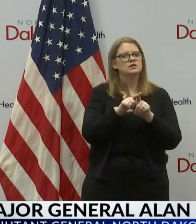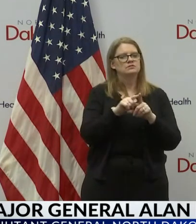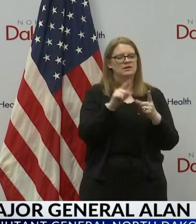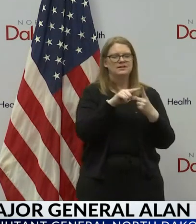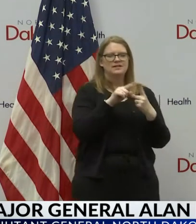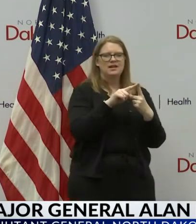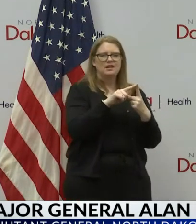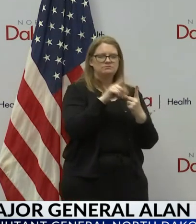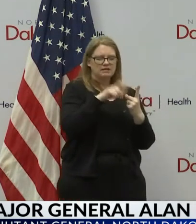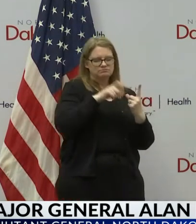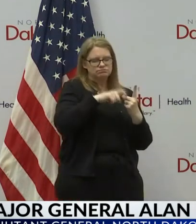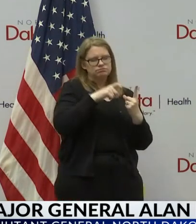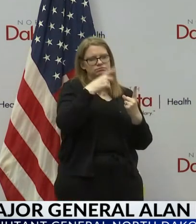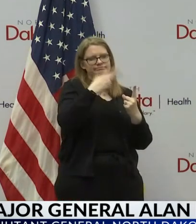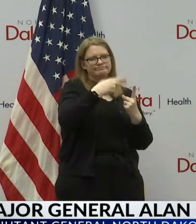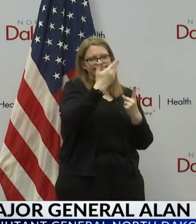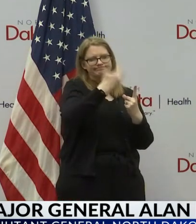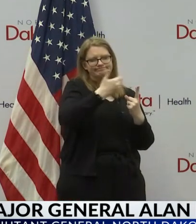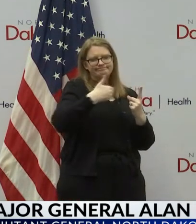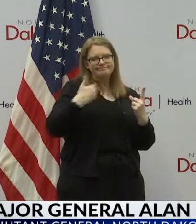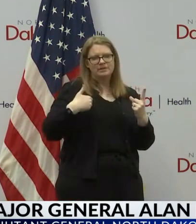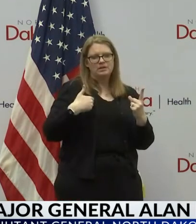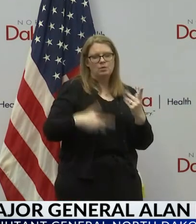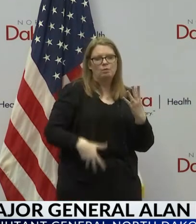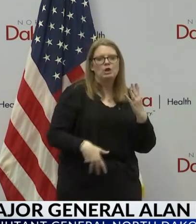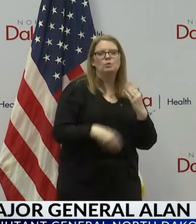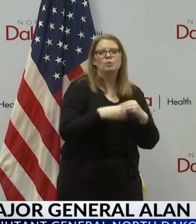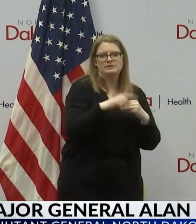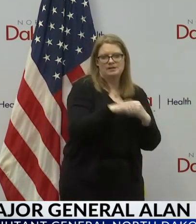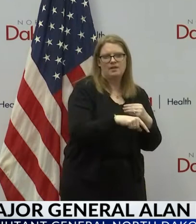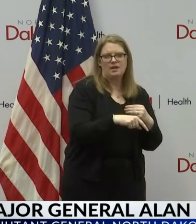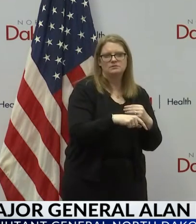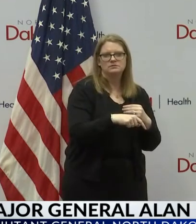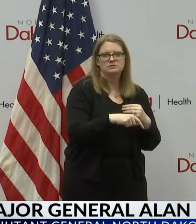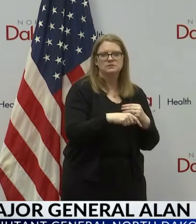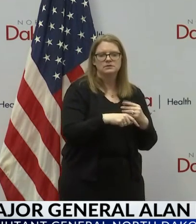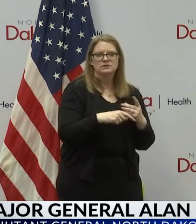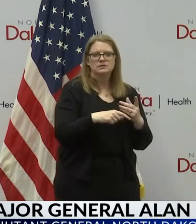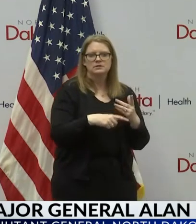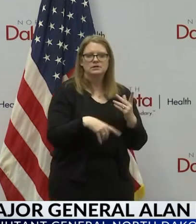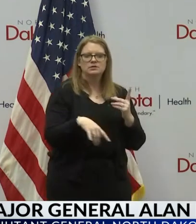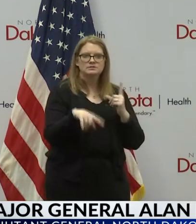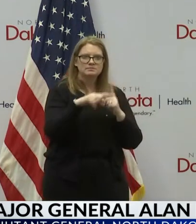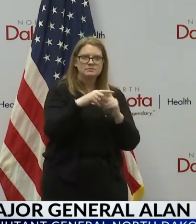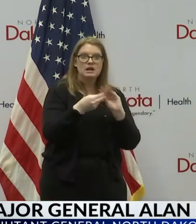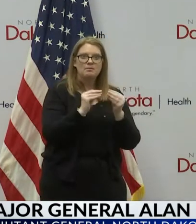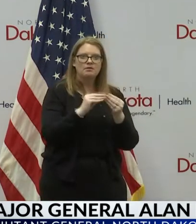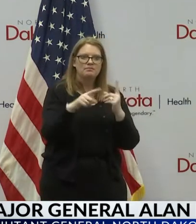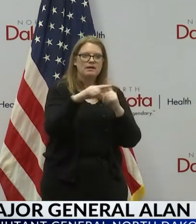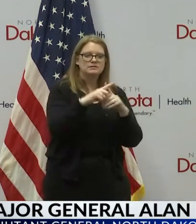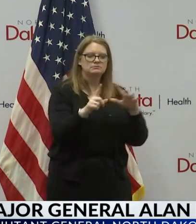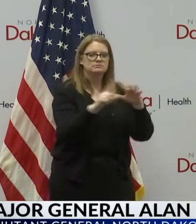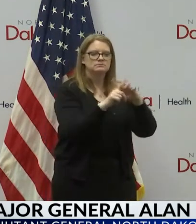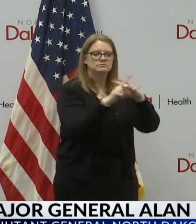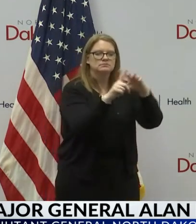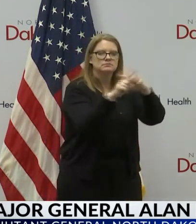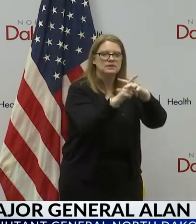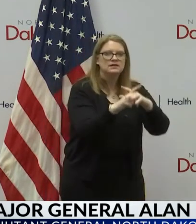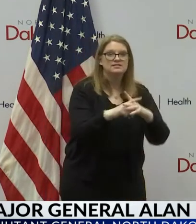TEST. PARTNERING, AS I MENTIONED EARLIER, IS OUR CONTACT TRACING. WE'RE INCREASING THAT CAPACITY